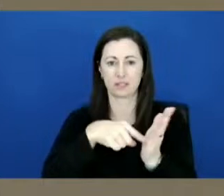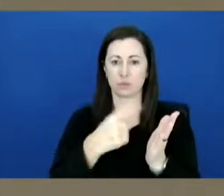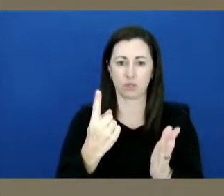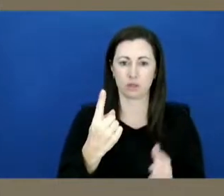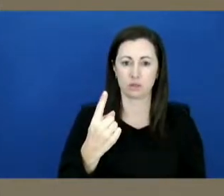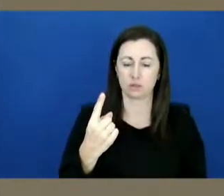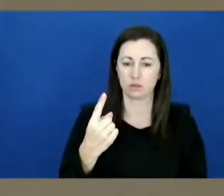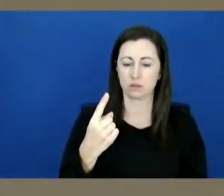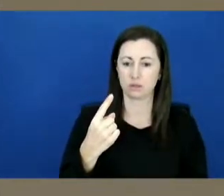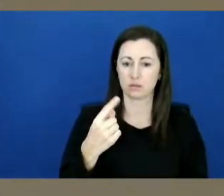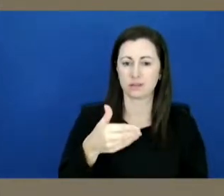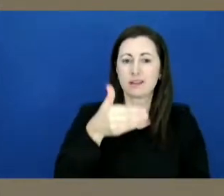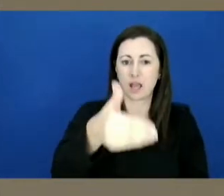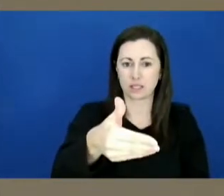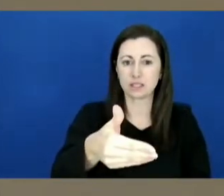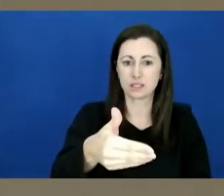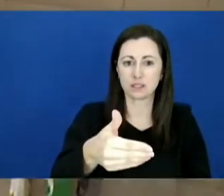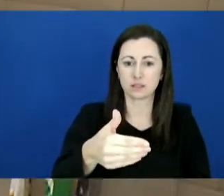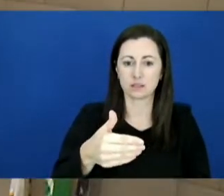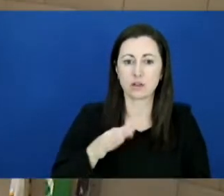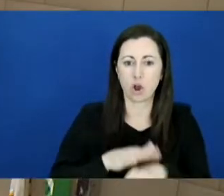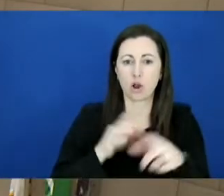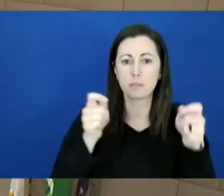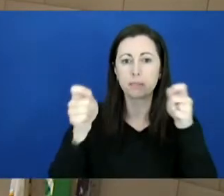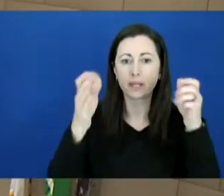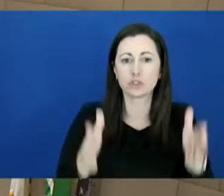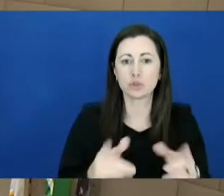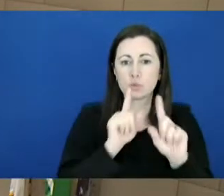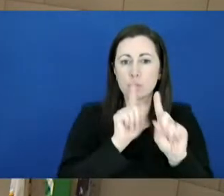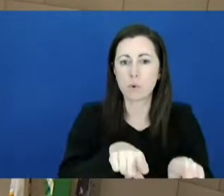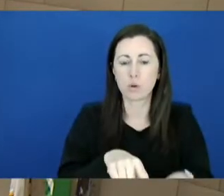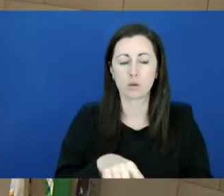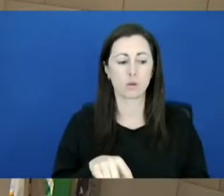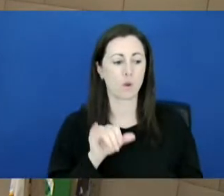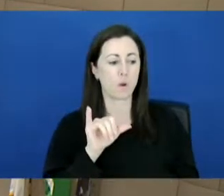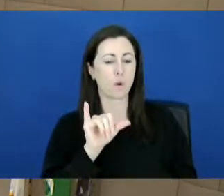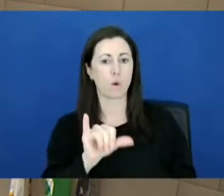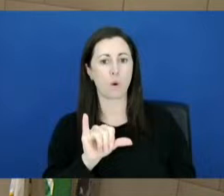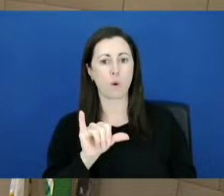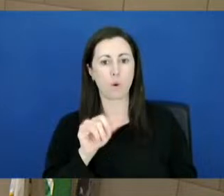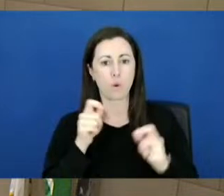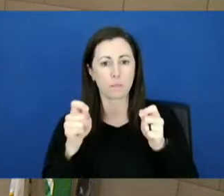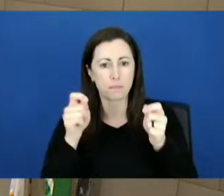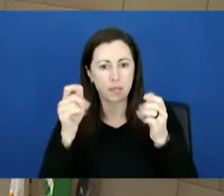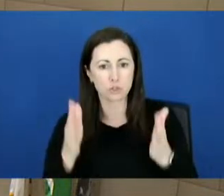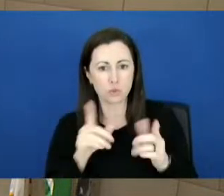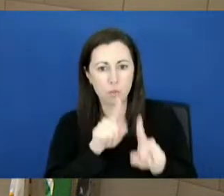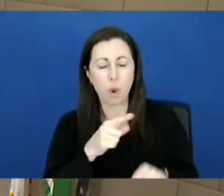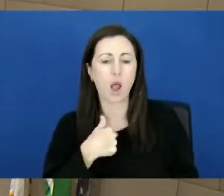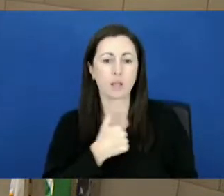DOING.